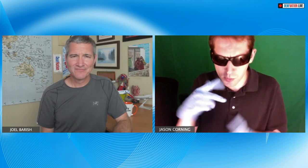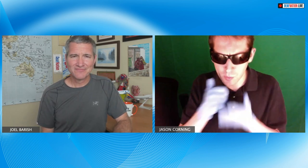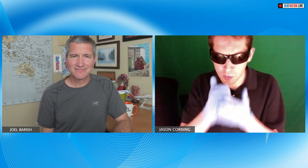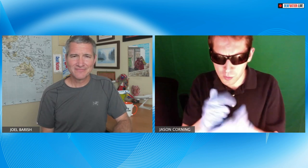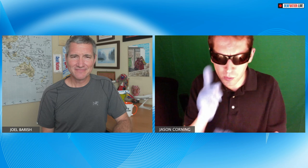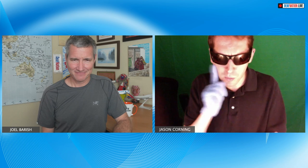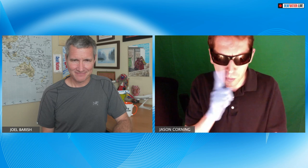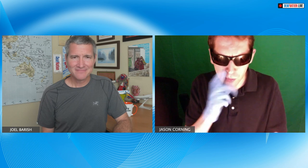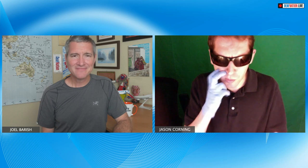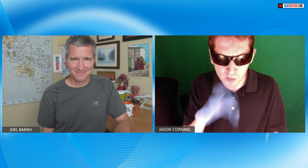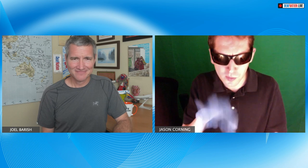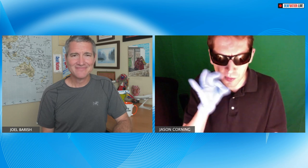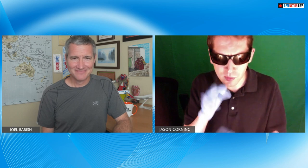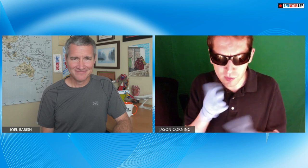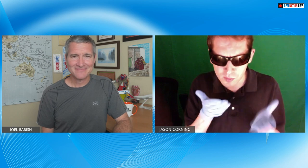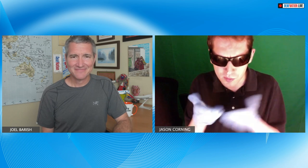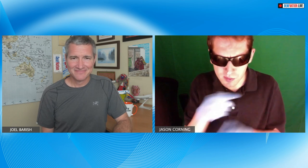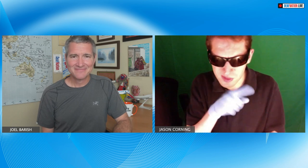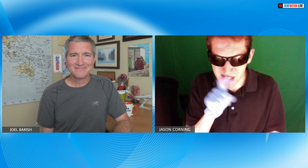assist deafblind in locating services,